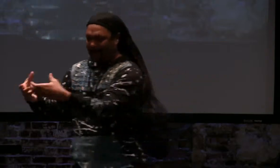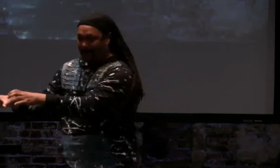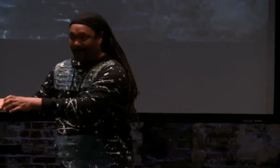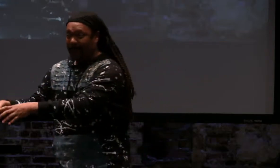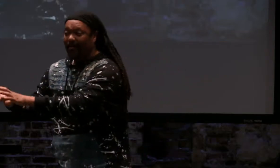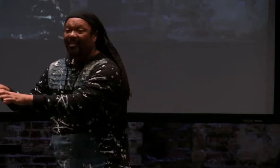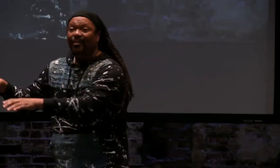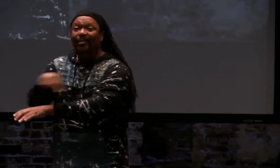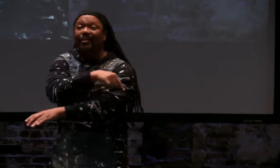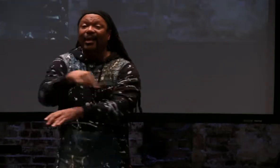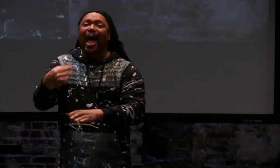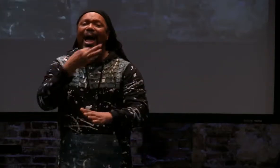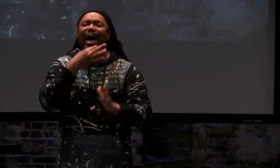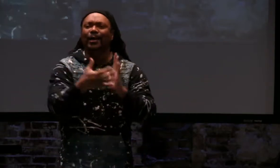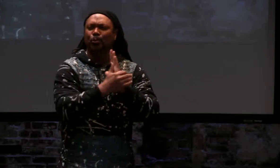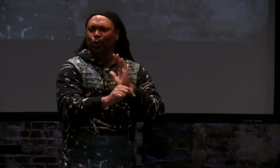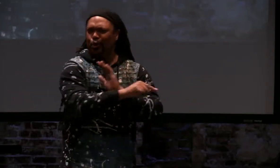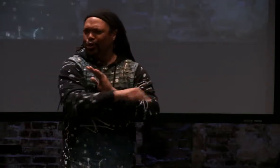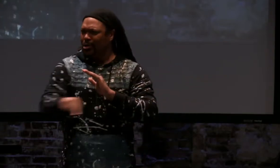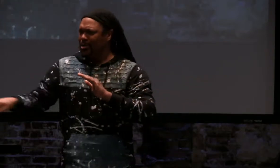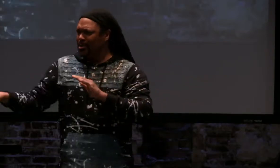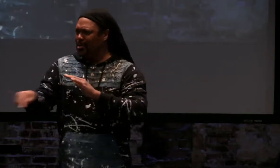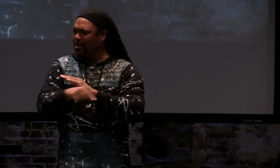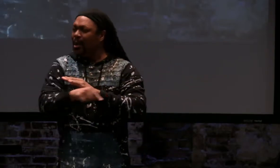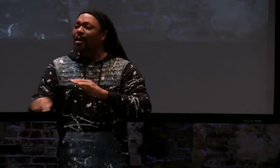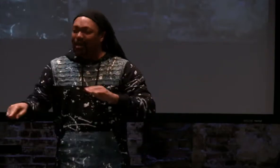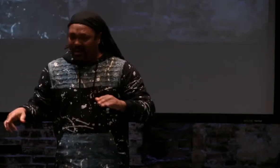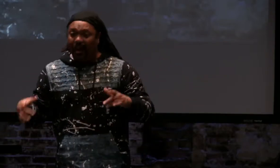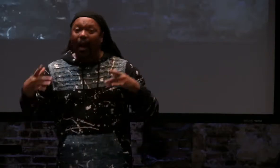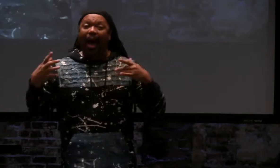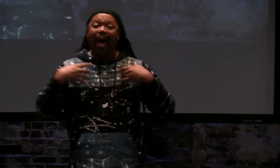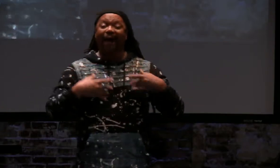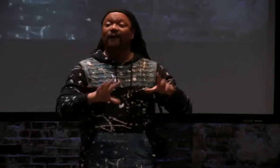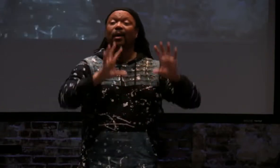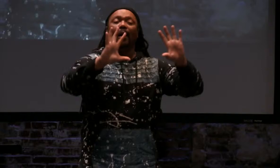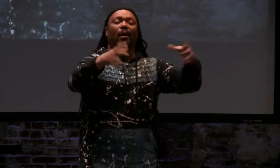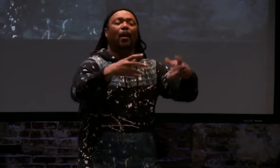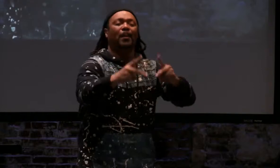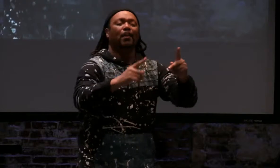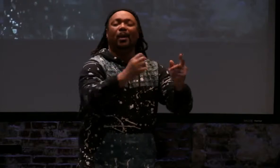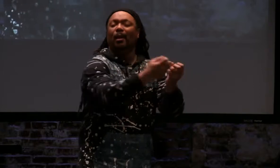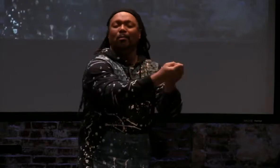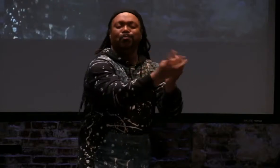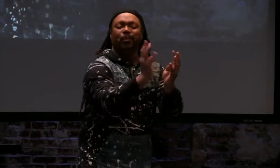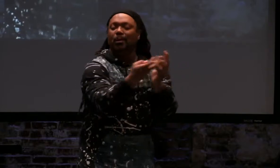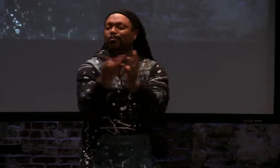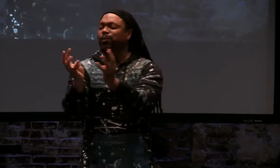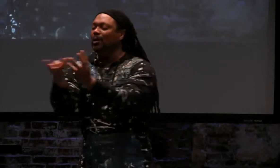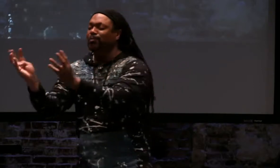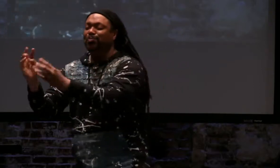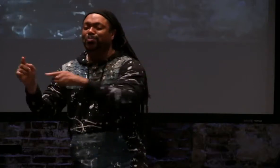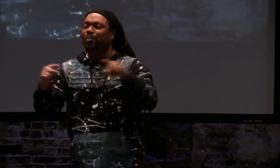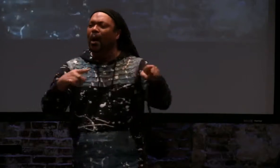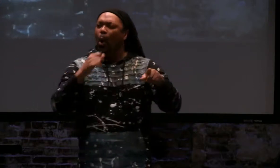that we should not be as fractured because there is expertise in each place and each space.